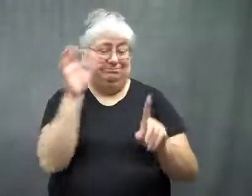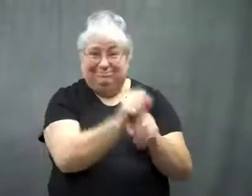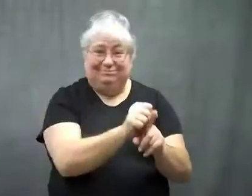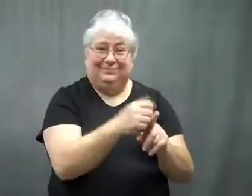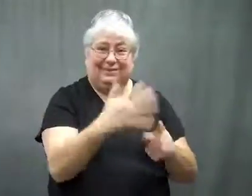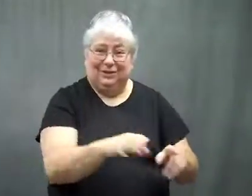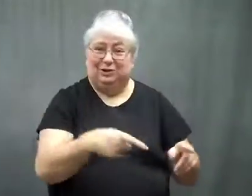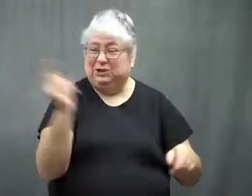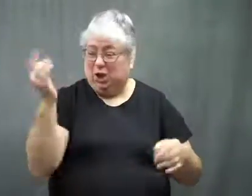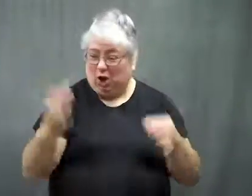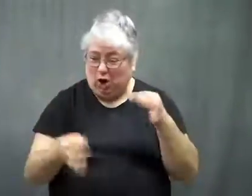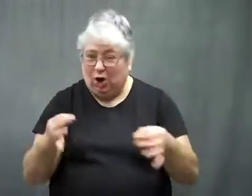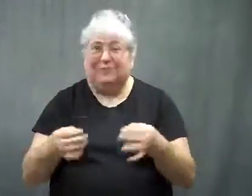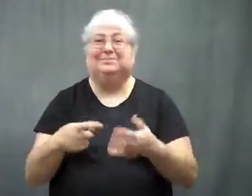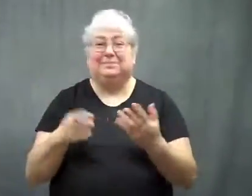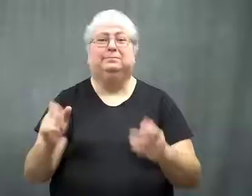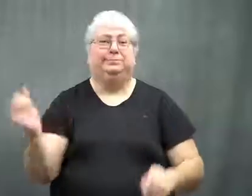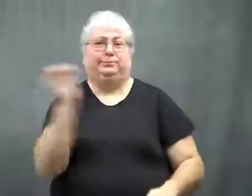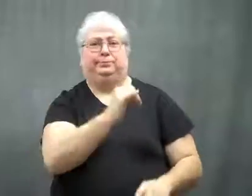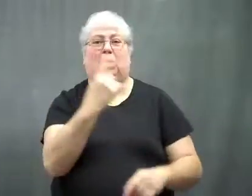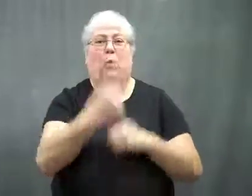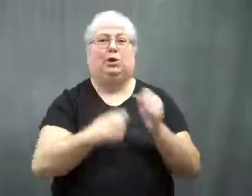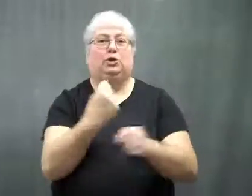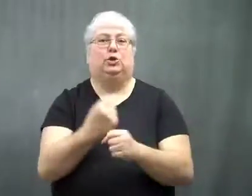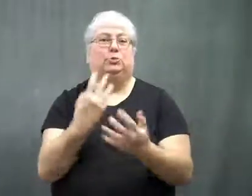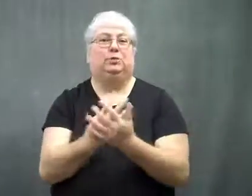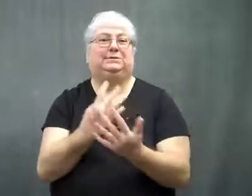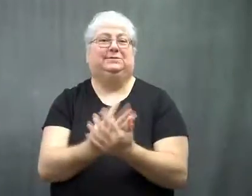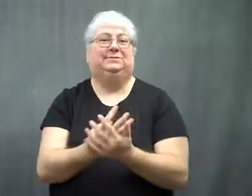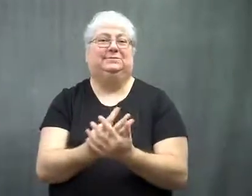He was convicted and sent to prison for a year for that.